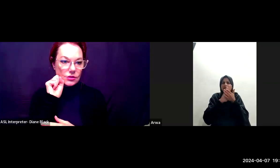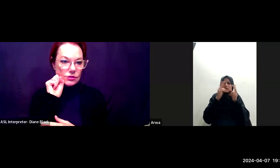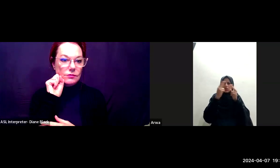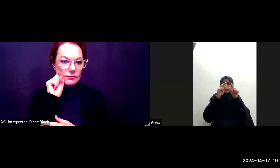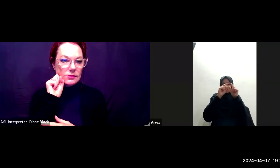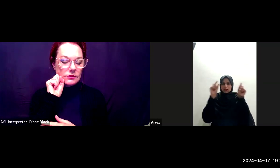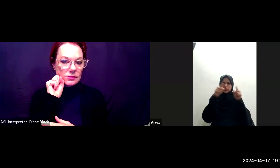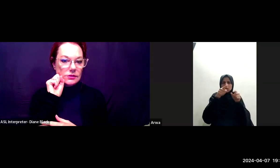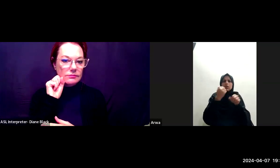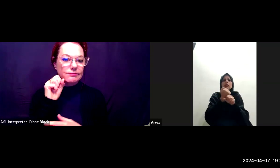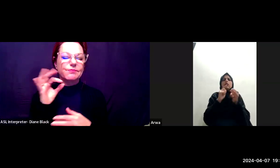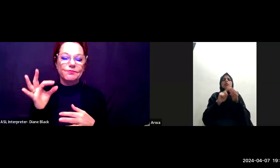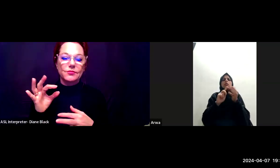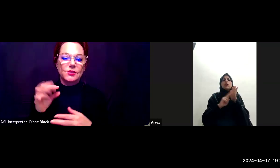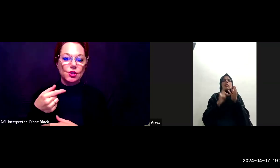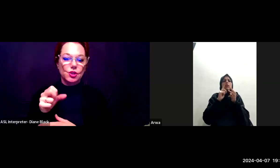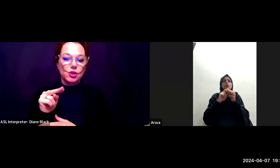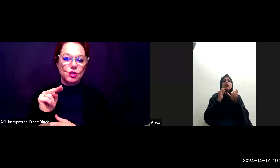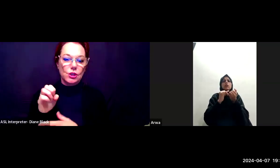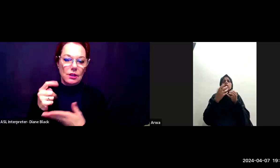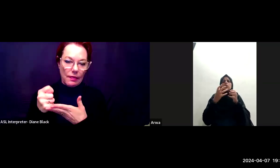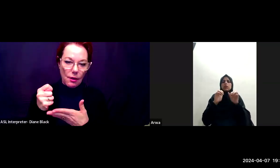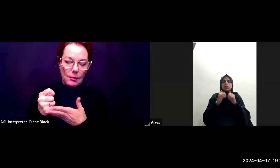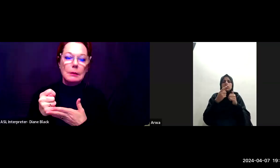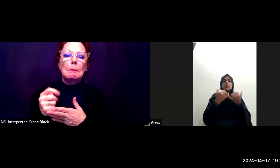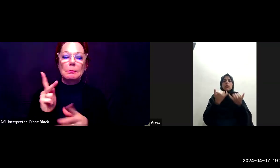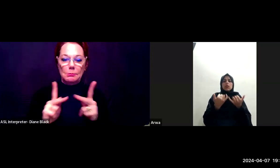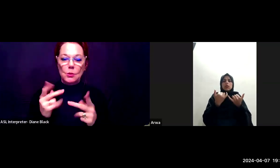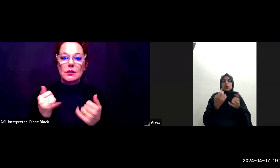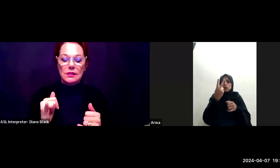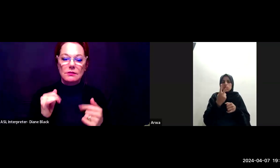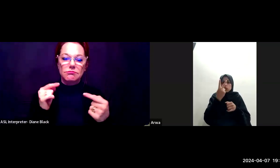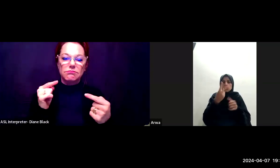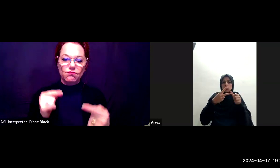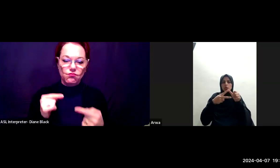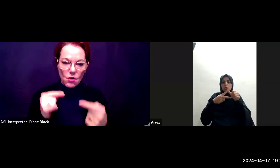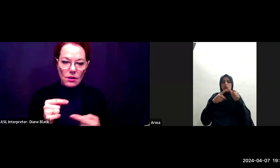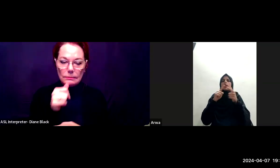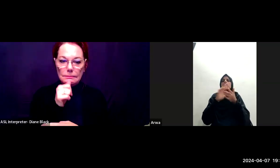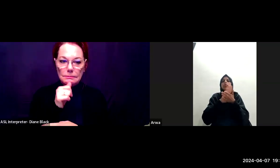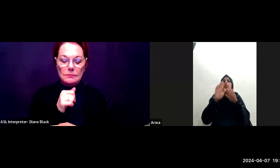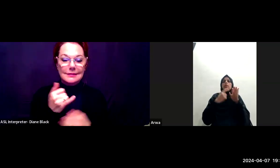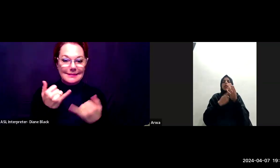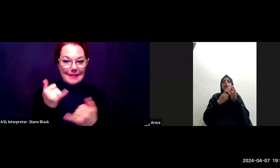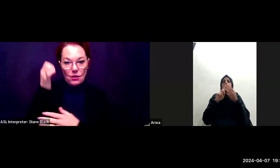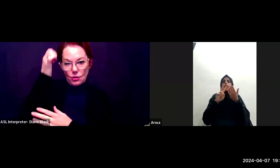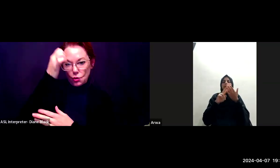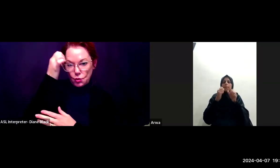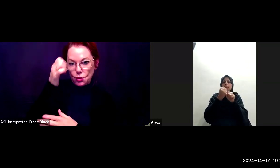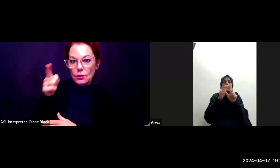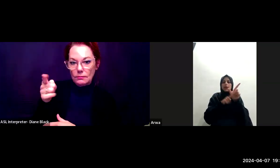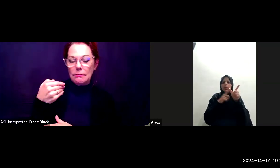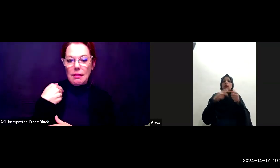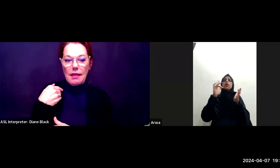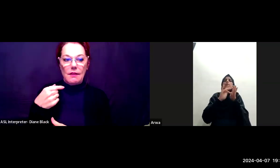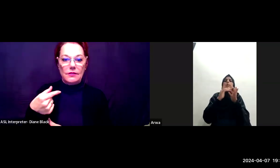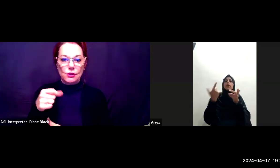Therapy. and now they are doing a gene therapy in Europe. Okay there were two groups, one of which